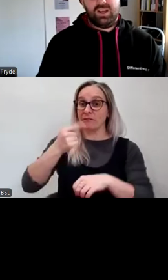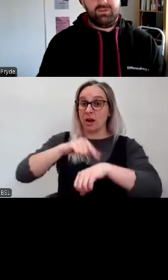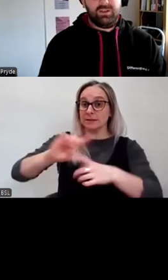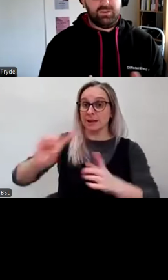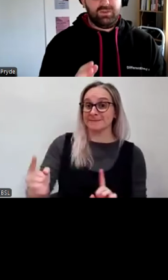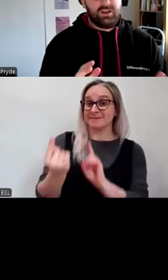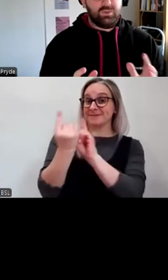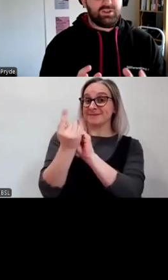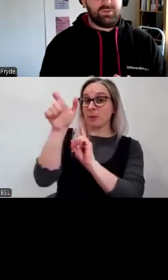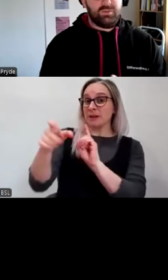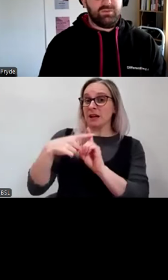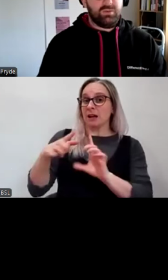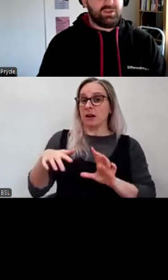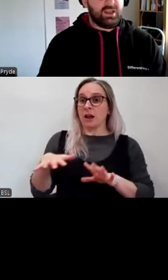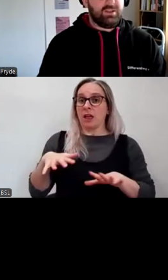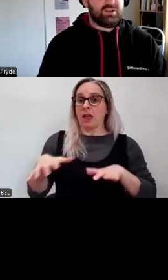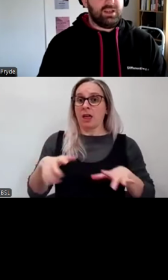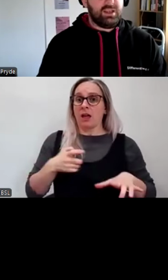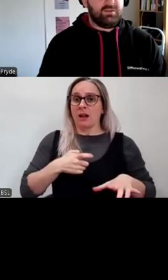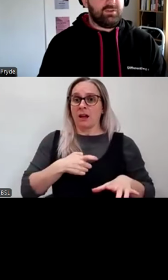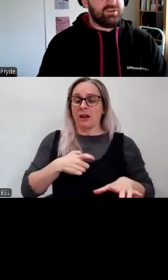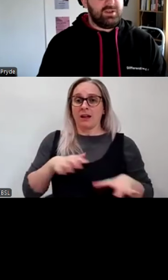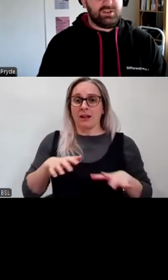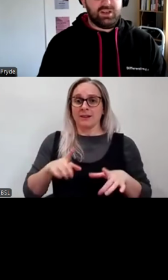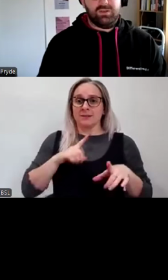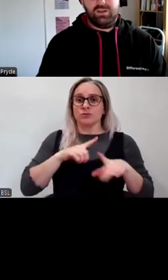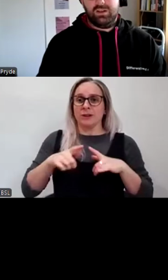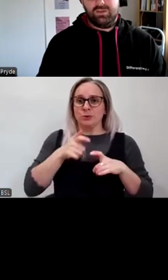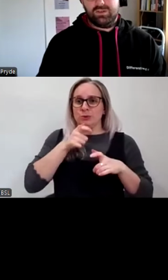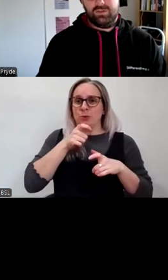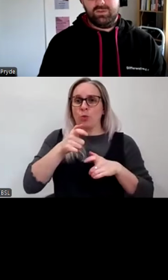When you have to word swap in real time to try and get fluent speech out and also